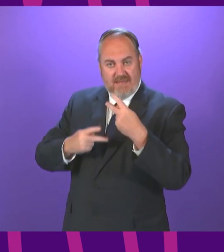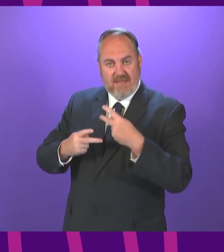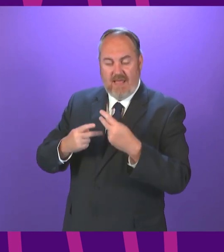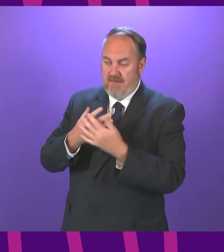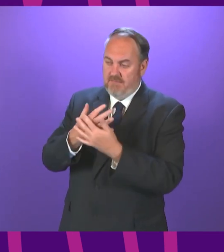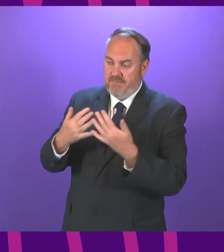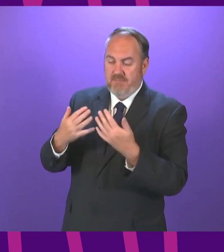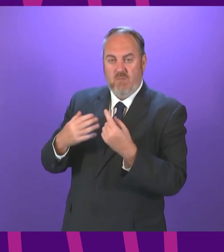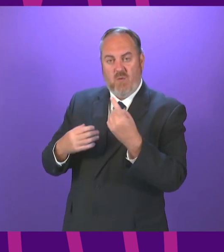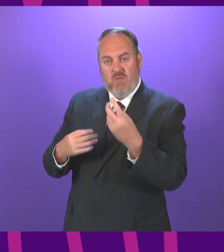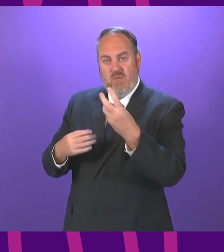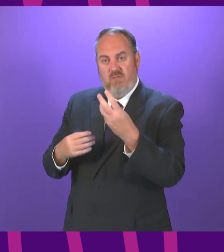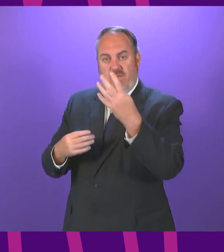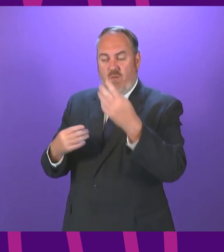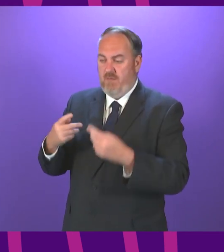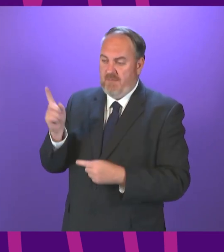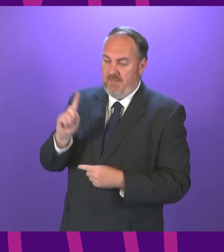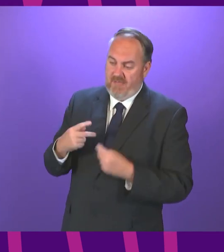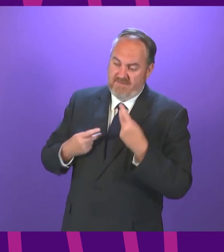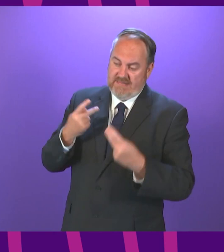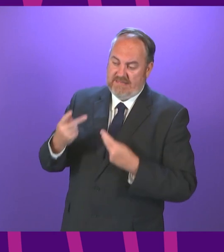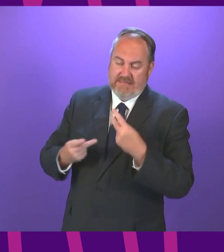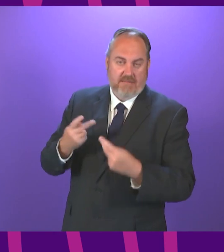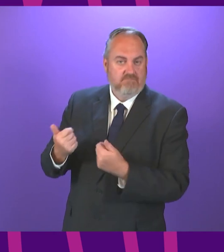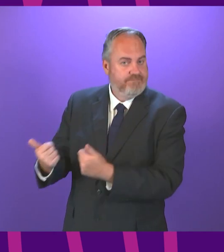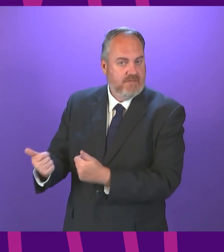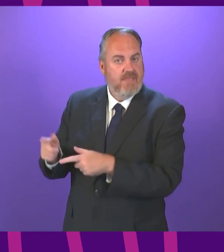we will continue to monitor the situation and to work with the sector to ensure